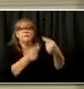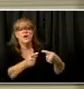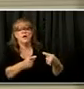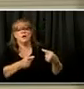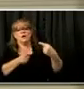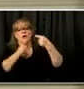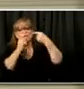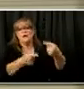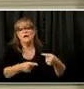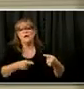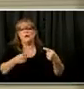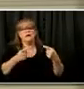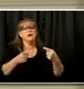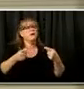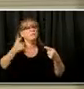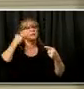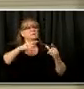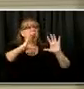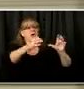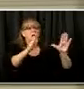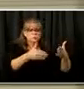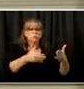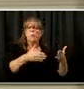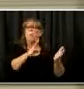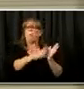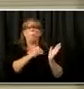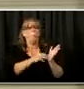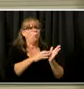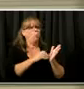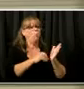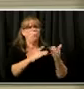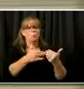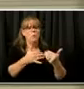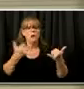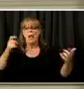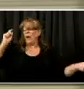while there continues to be a steep learning curve for many to adapt to online learning